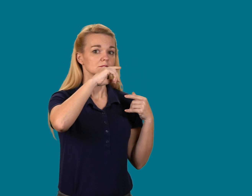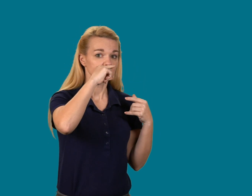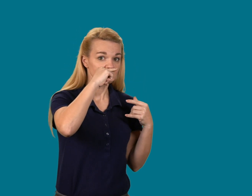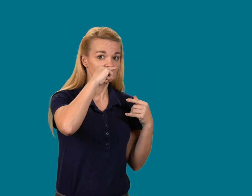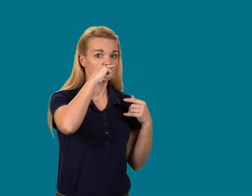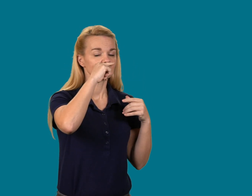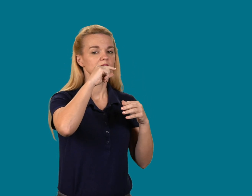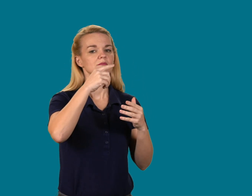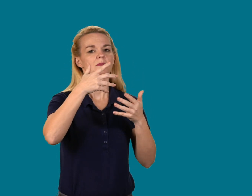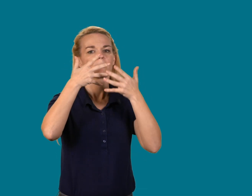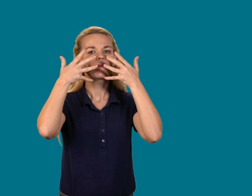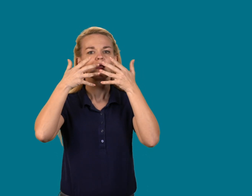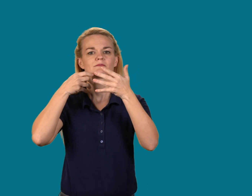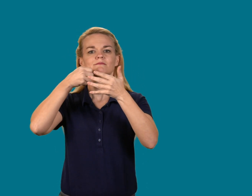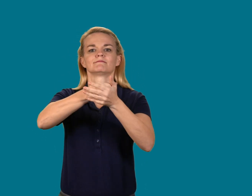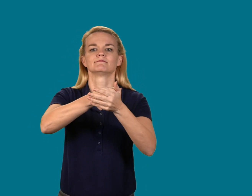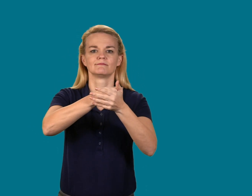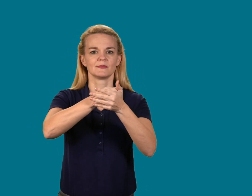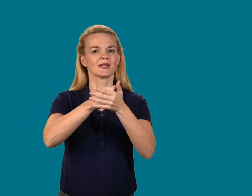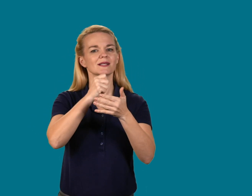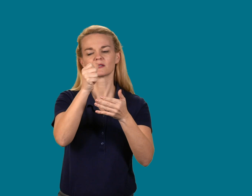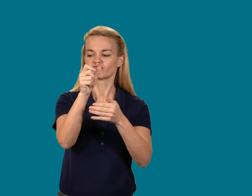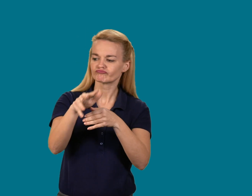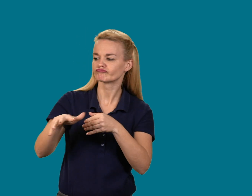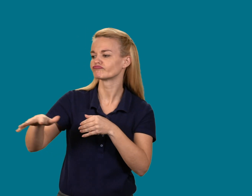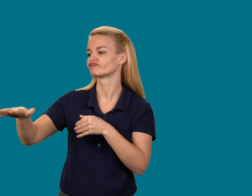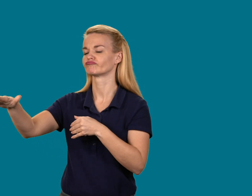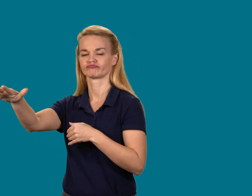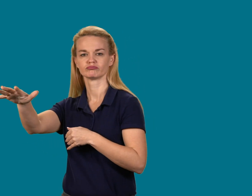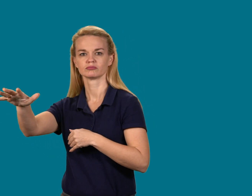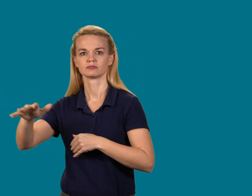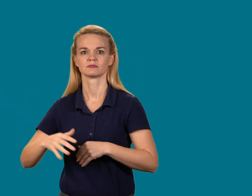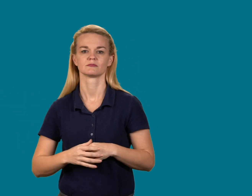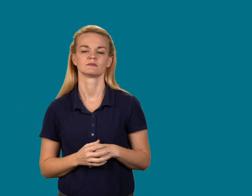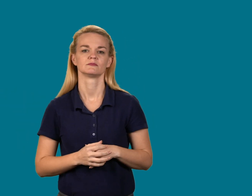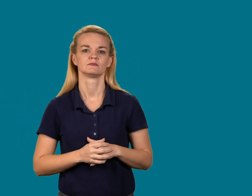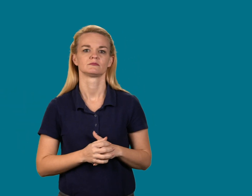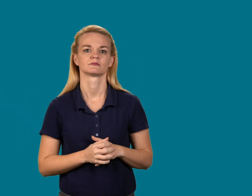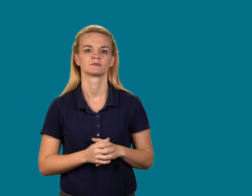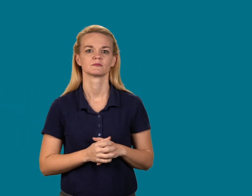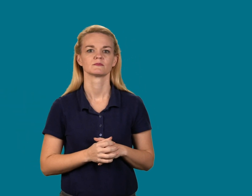who has the virus contained and from reaching other people.